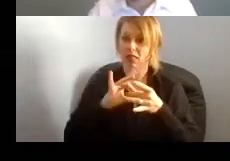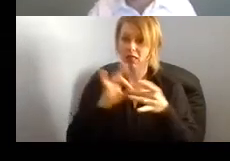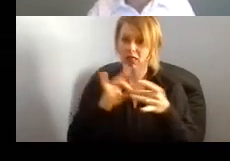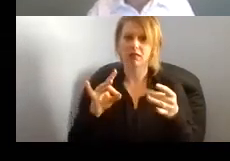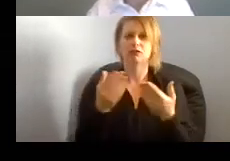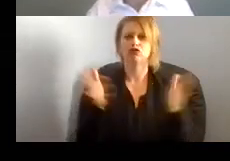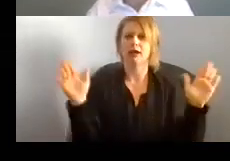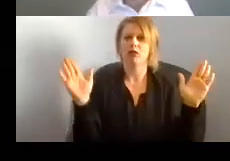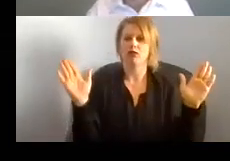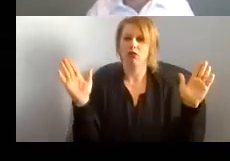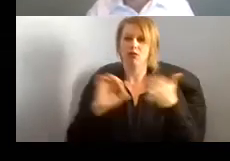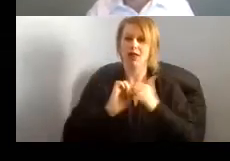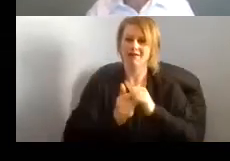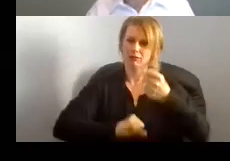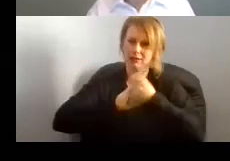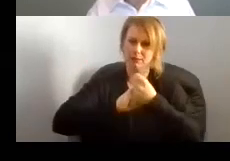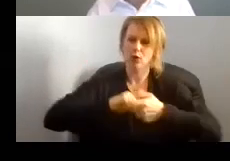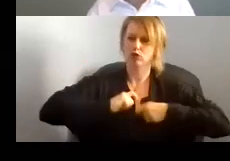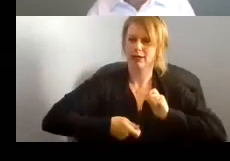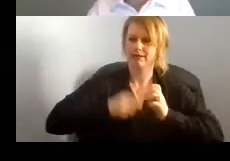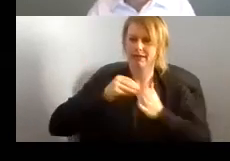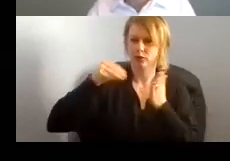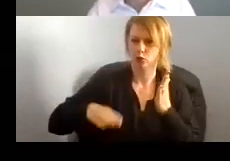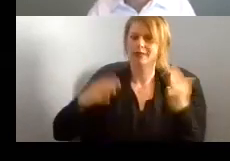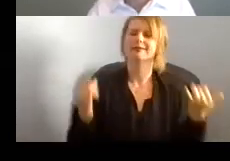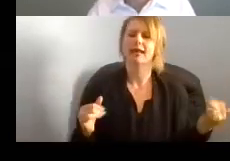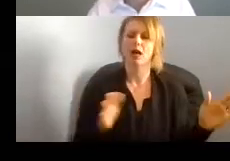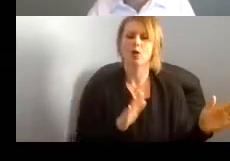how to support grieving students. So let me turn now to some unique